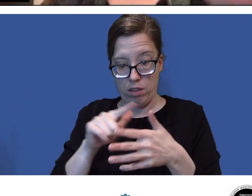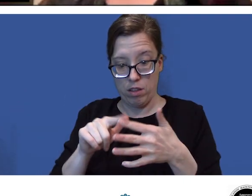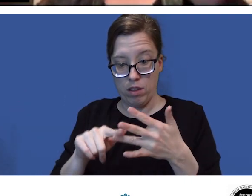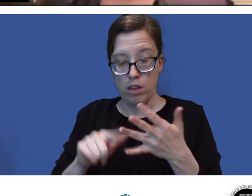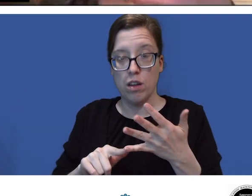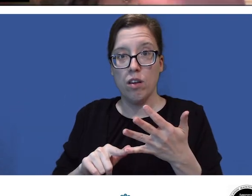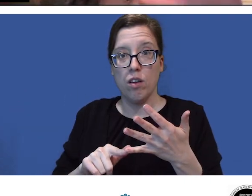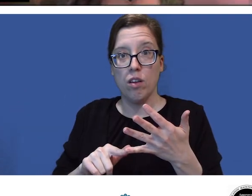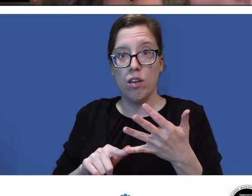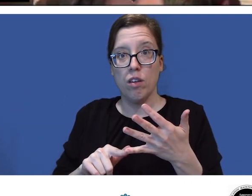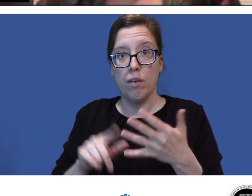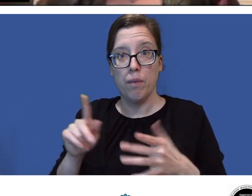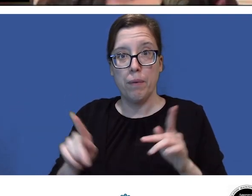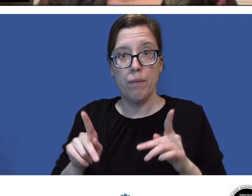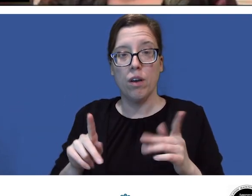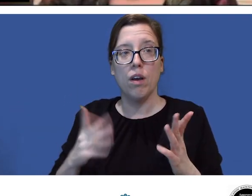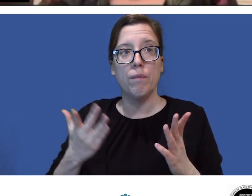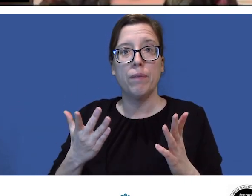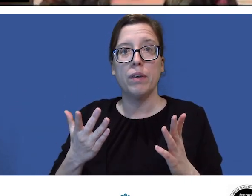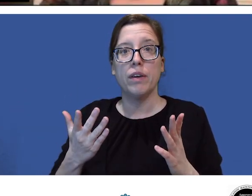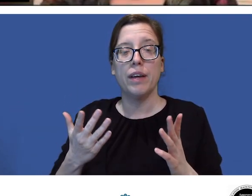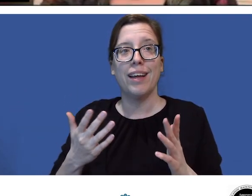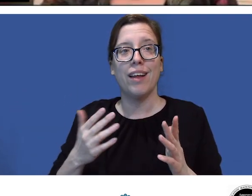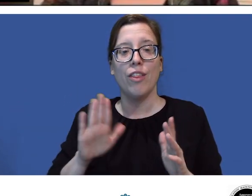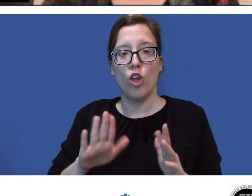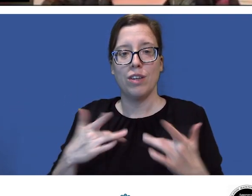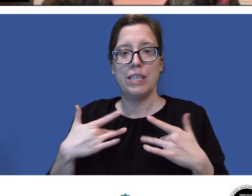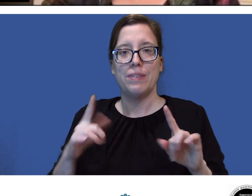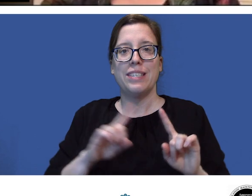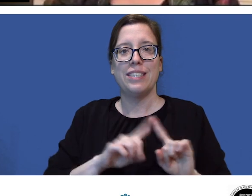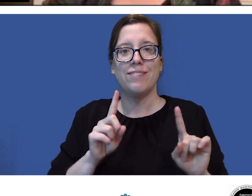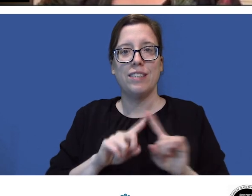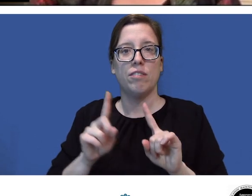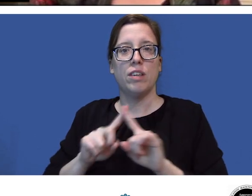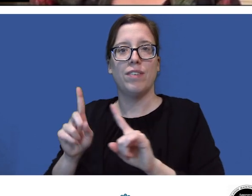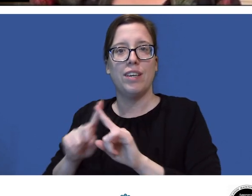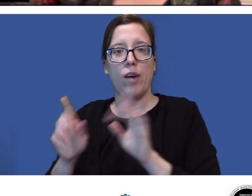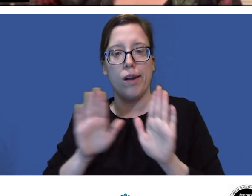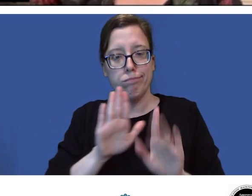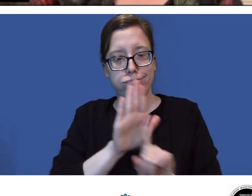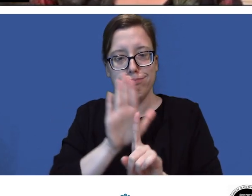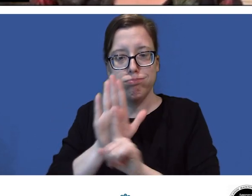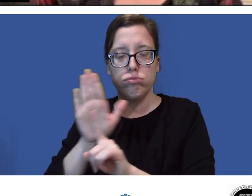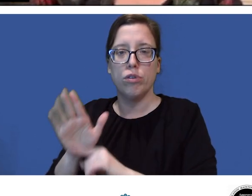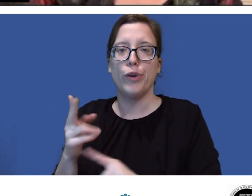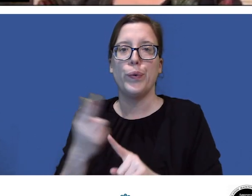But every one of those five people is likely to do something a little bit differently,